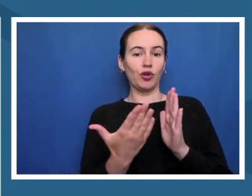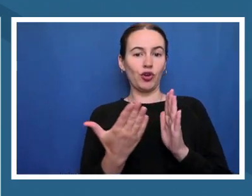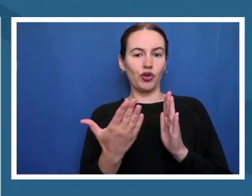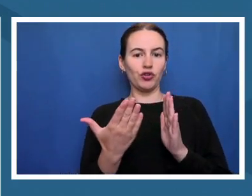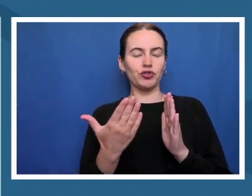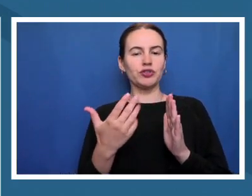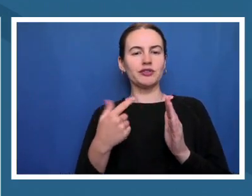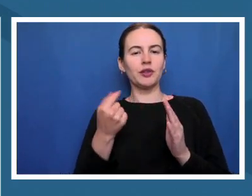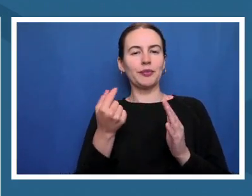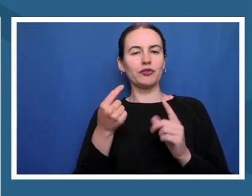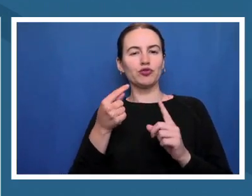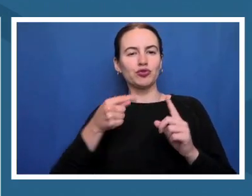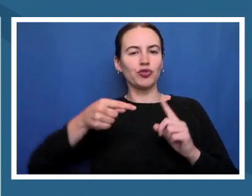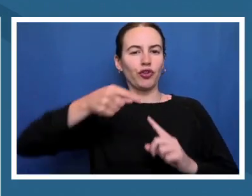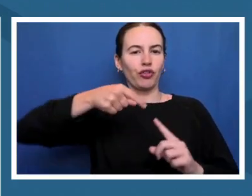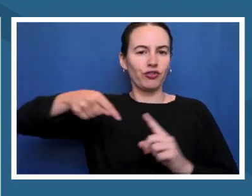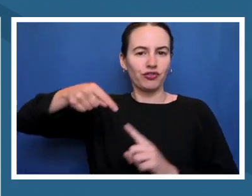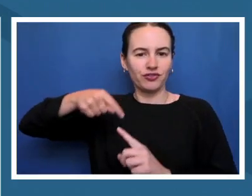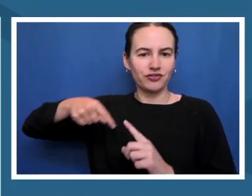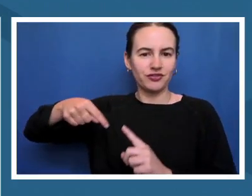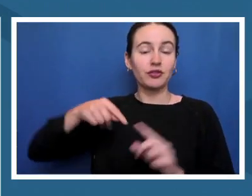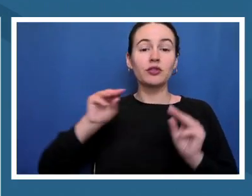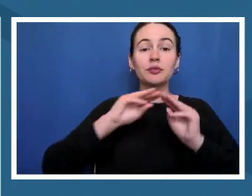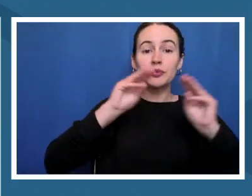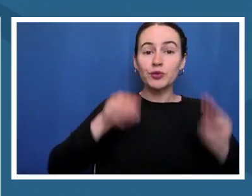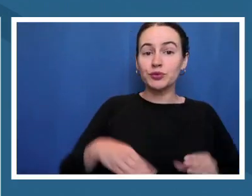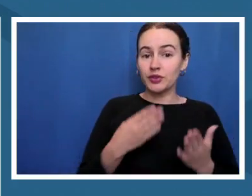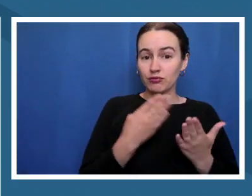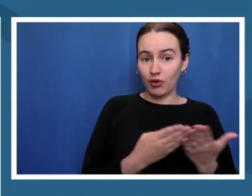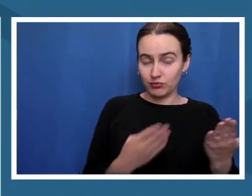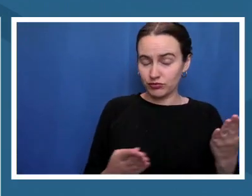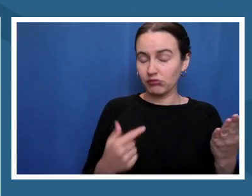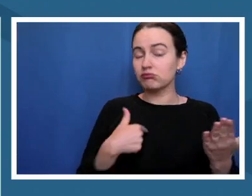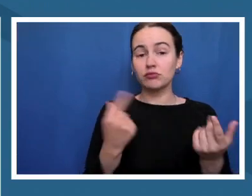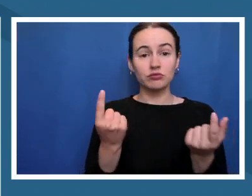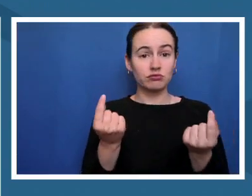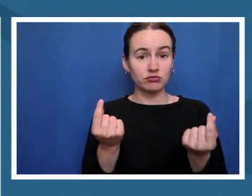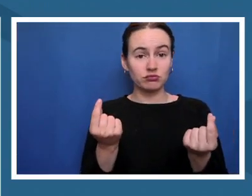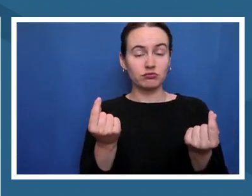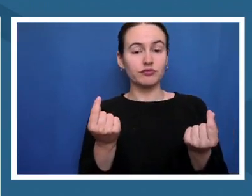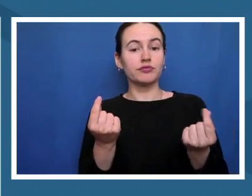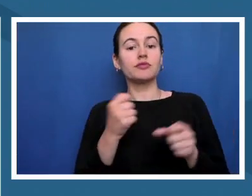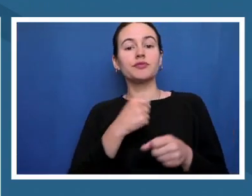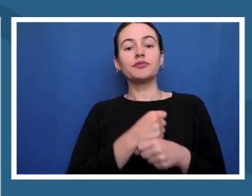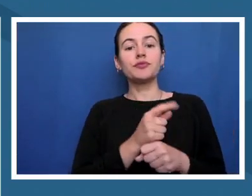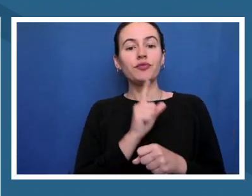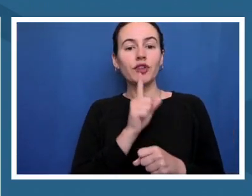so when i use museum objects i make sure that i